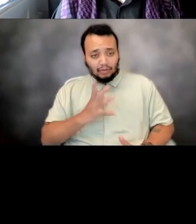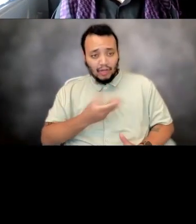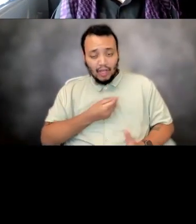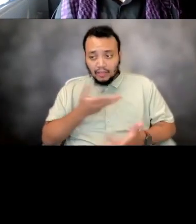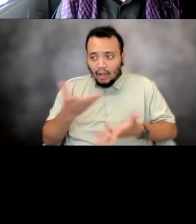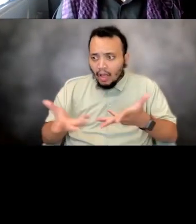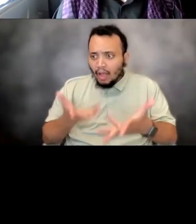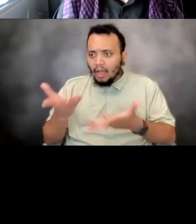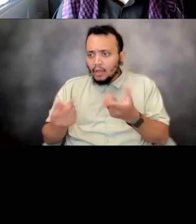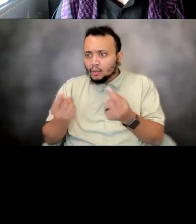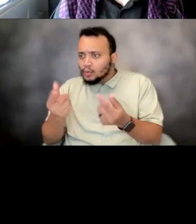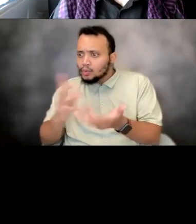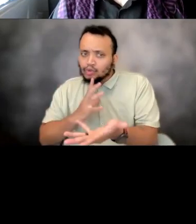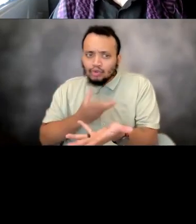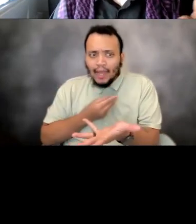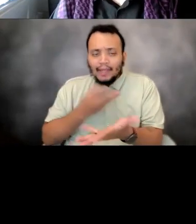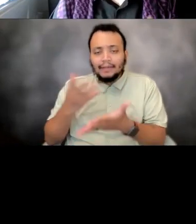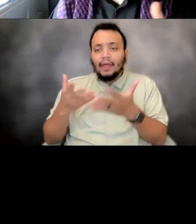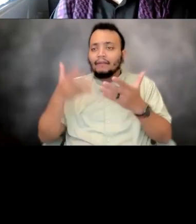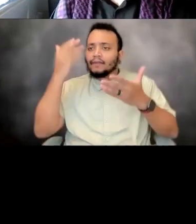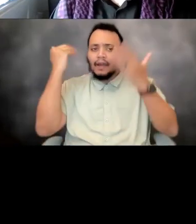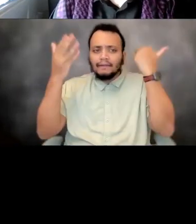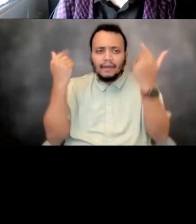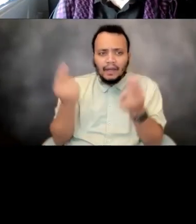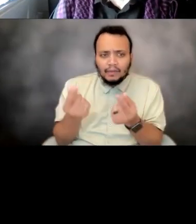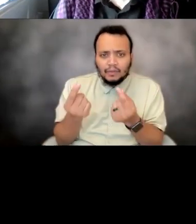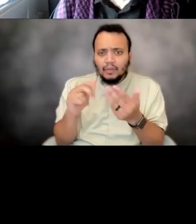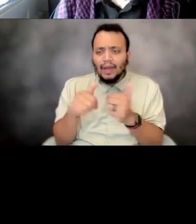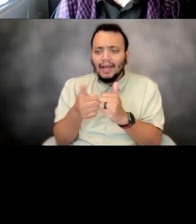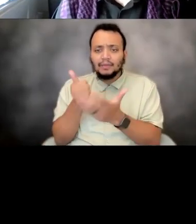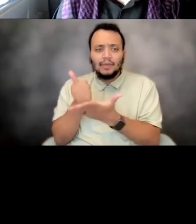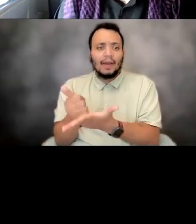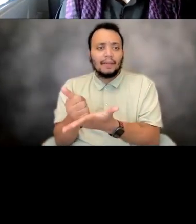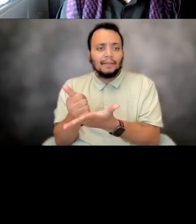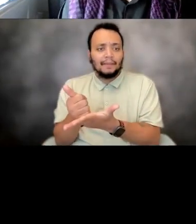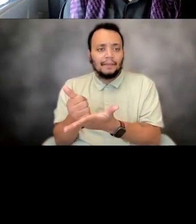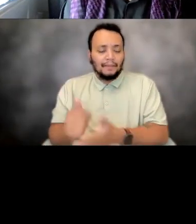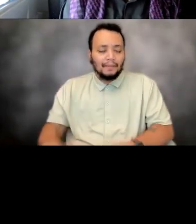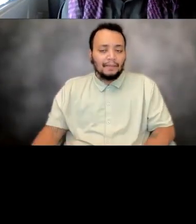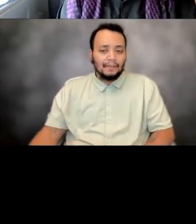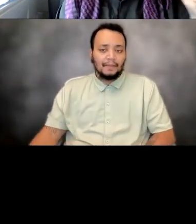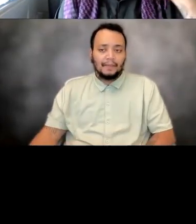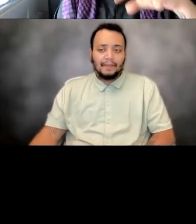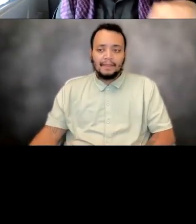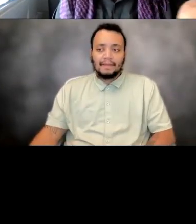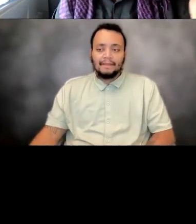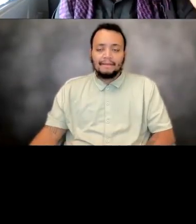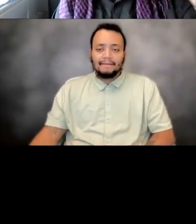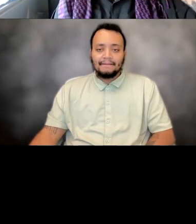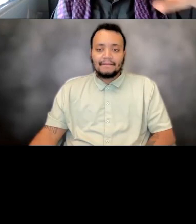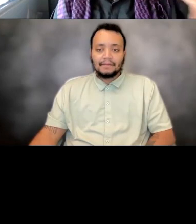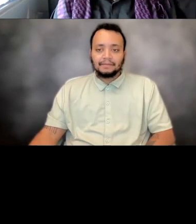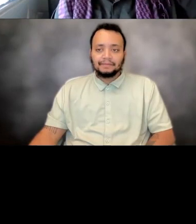as a provider for somebody seeking the services that they're seeking. And at the same time, so we, you know,